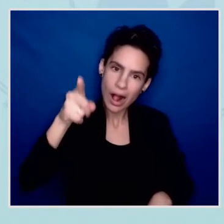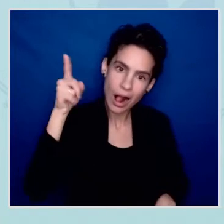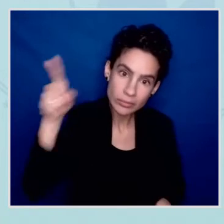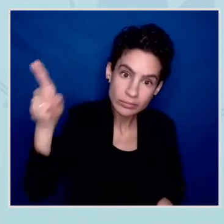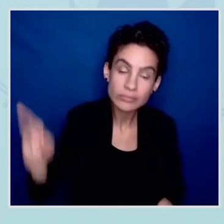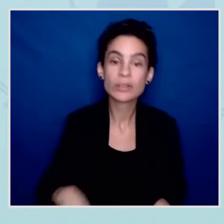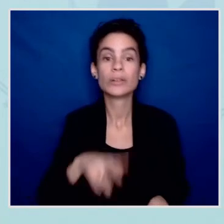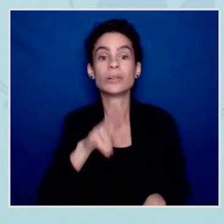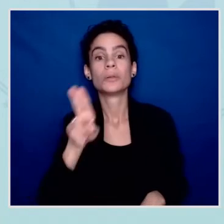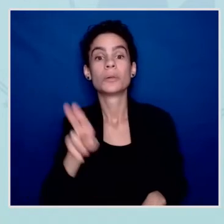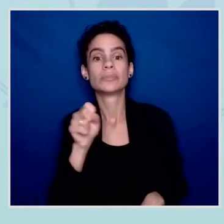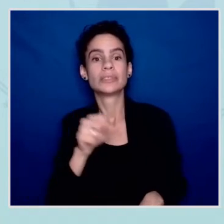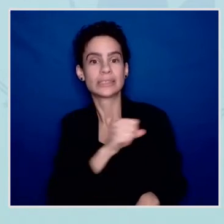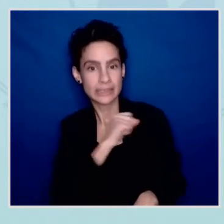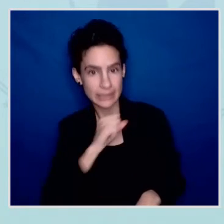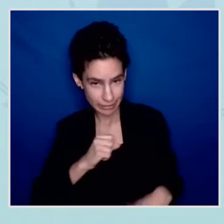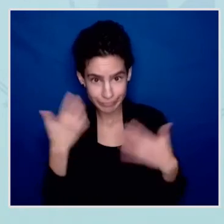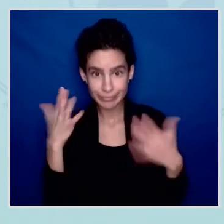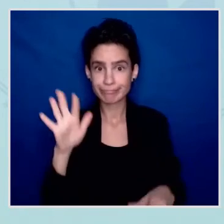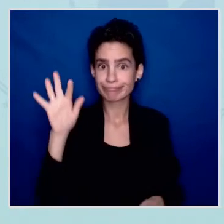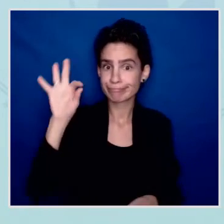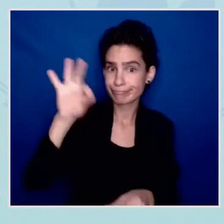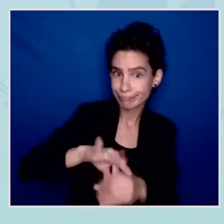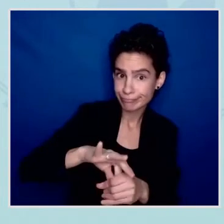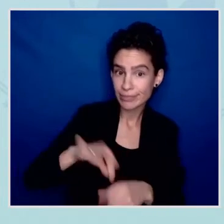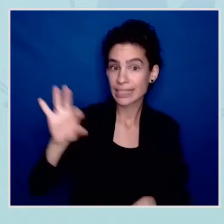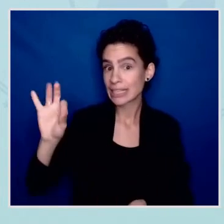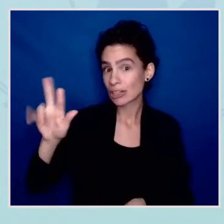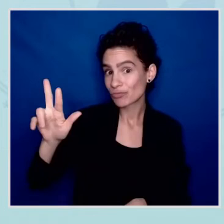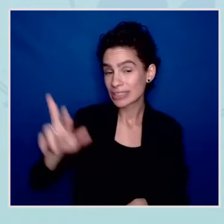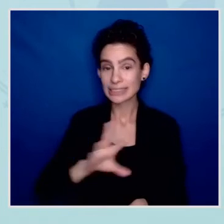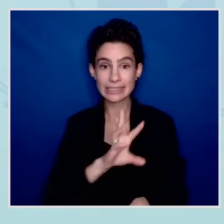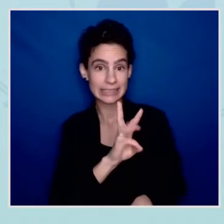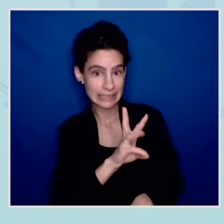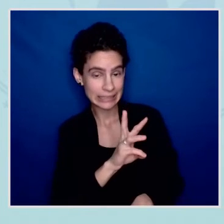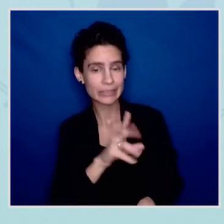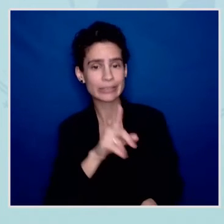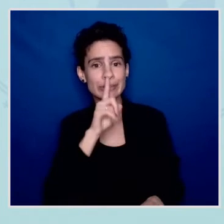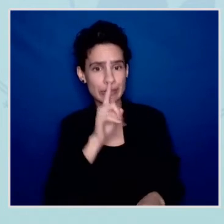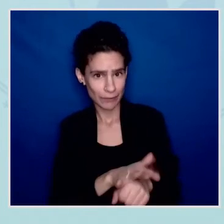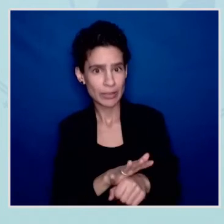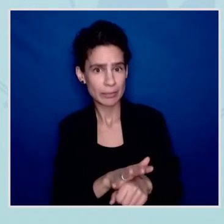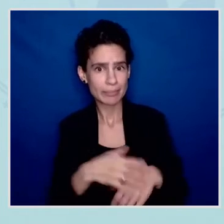I THINK THAT WHAT 81 MILLION PEOPLE STOOD UP AND SAID, THAT